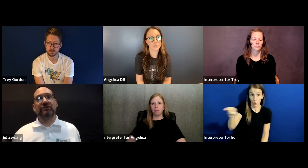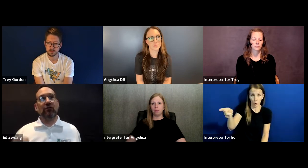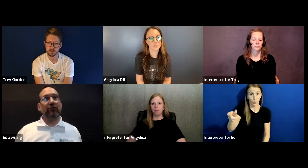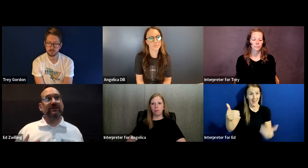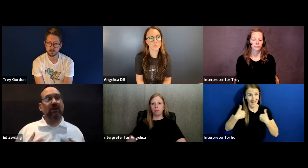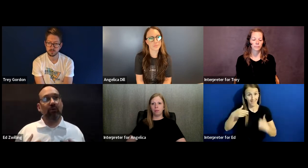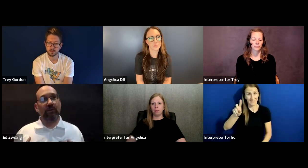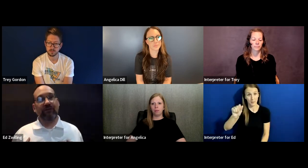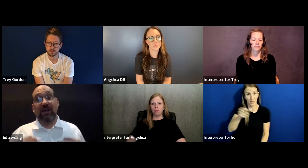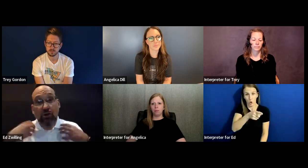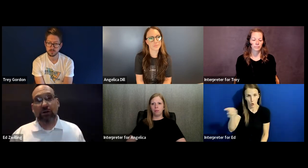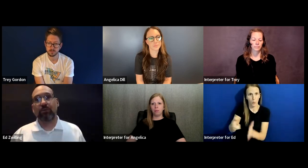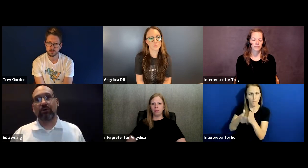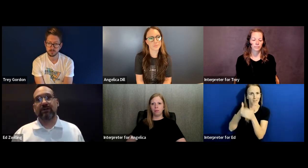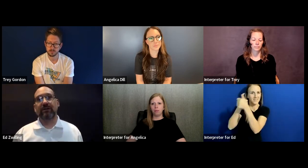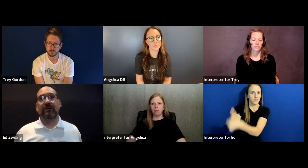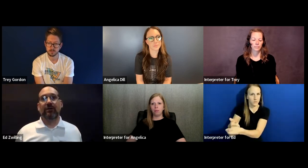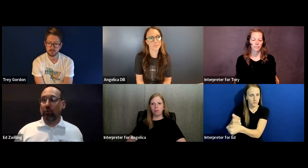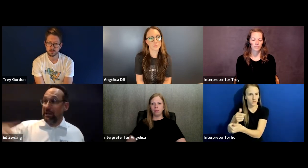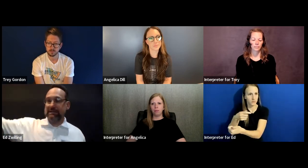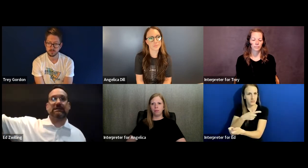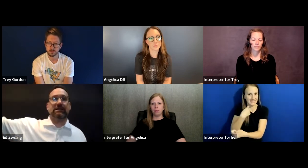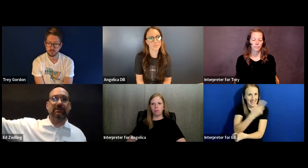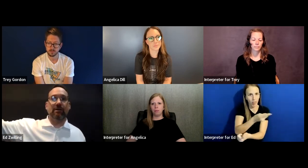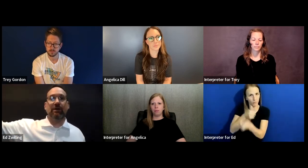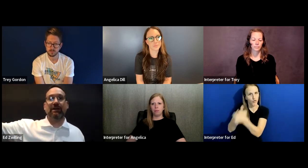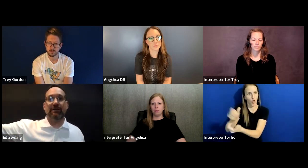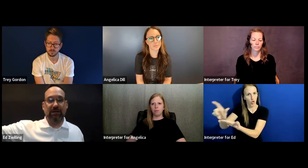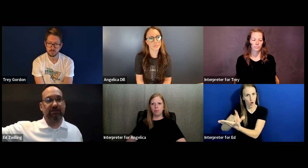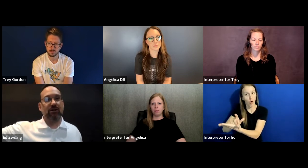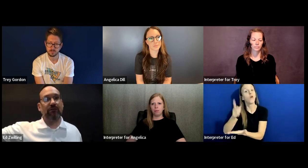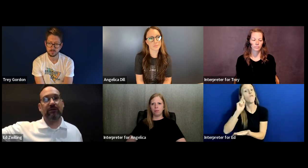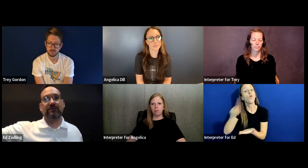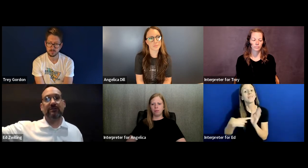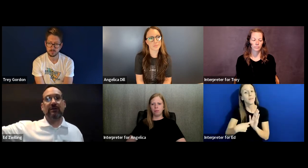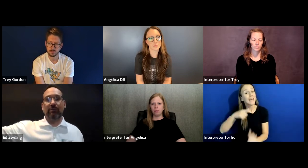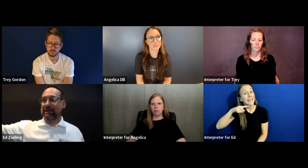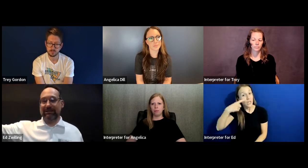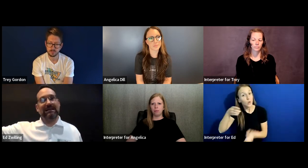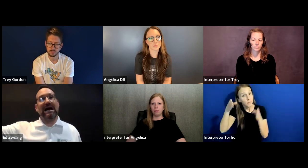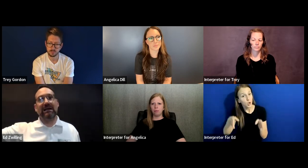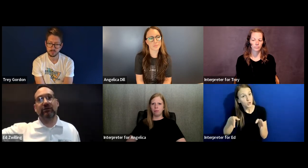so for example if a hearing person witnessing somebody at the dentist's office being denied an